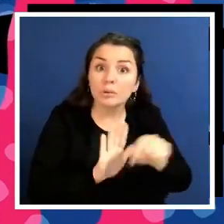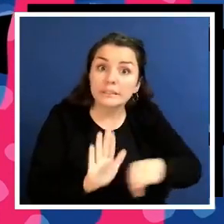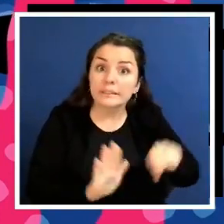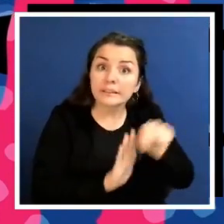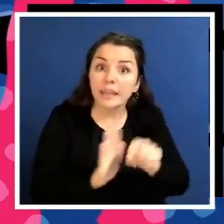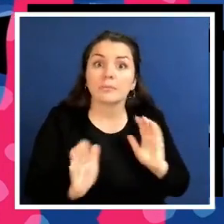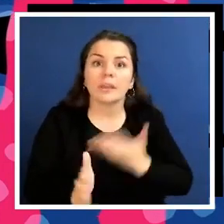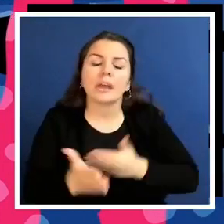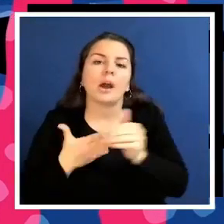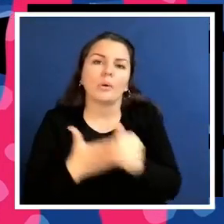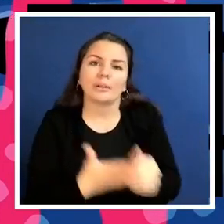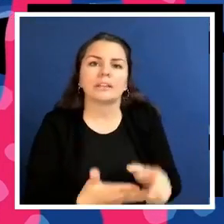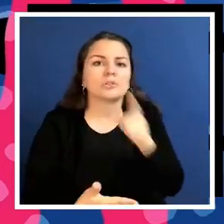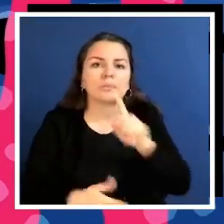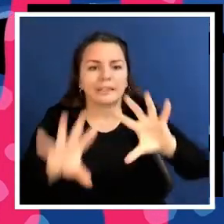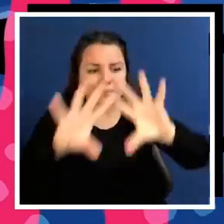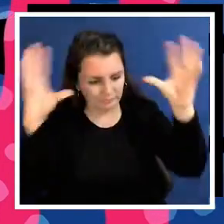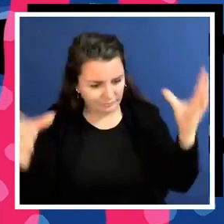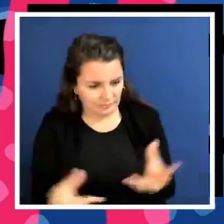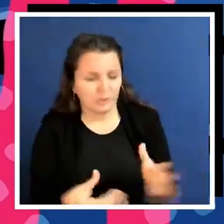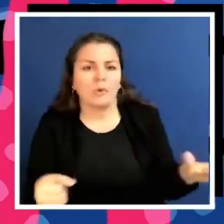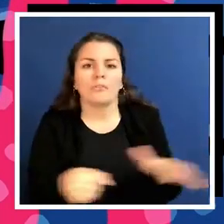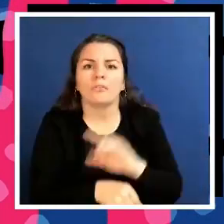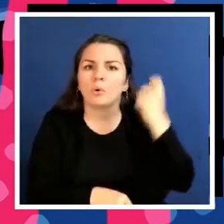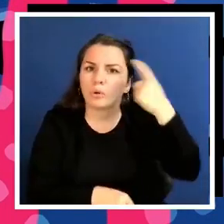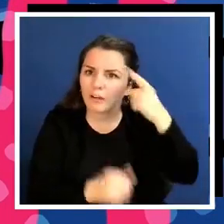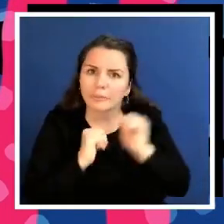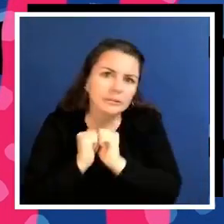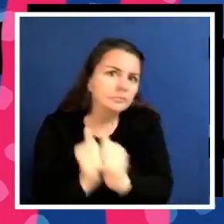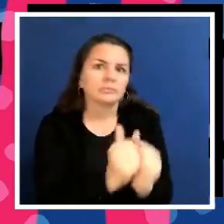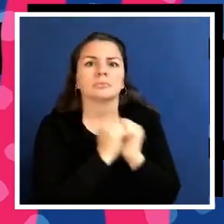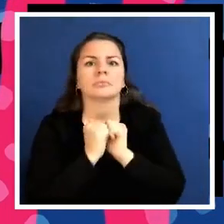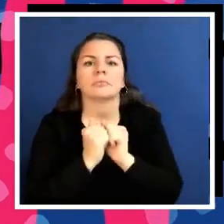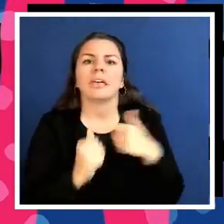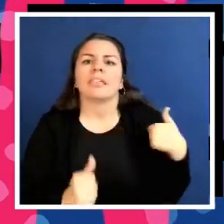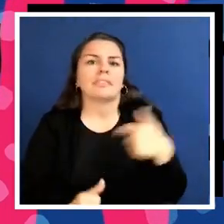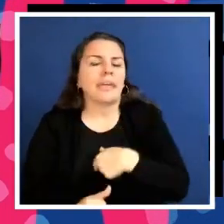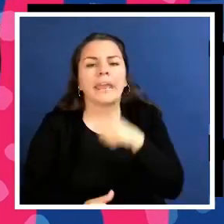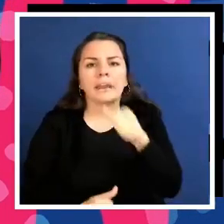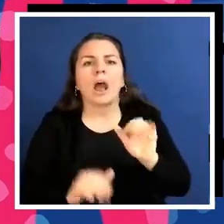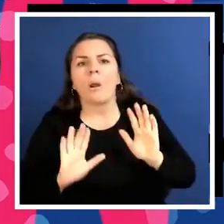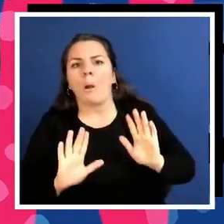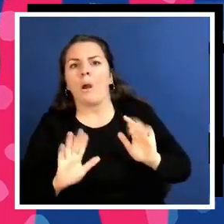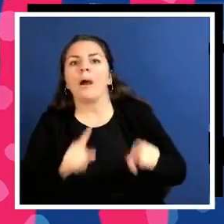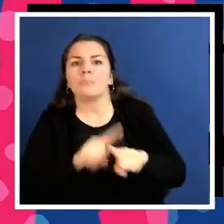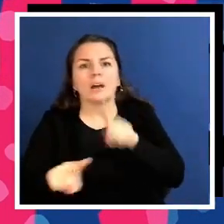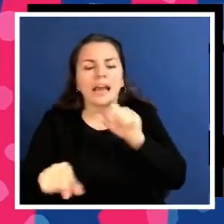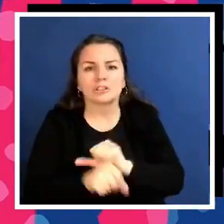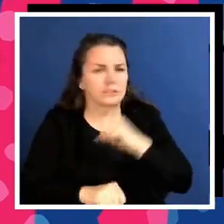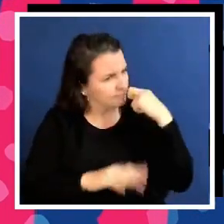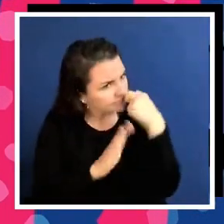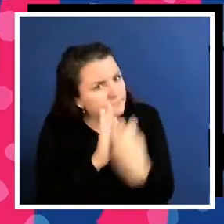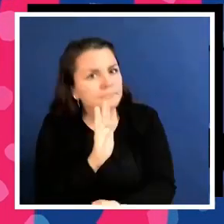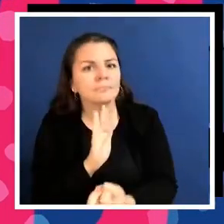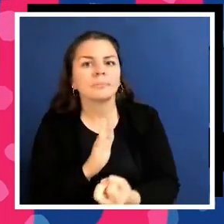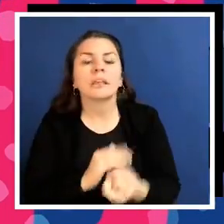SOCIETY AND SURVIVED THE GREAT DEPRESSION. IN THOSE MOMENTS OF CRISIS OUR